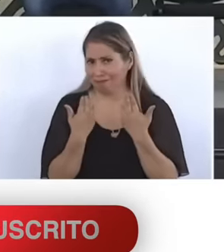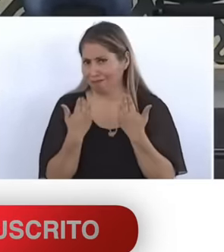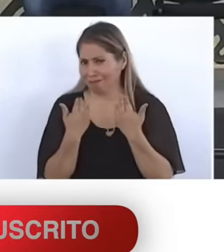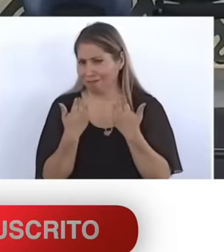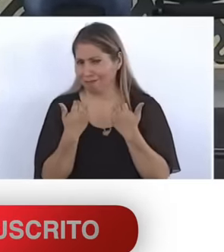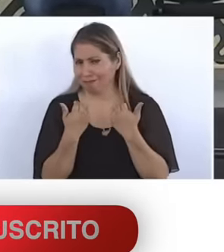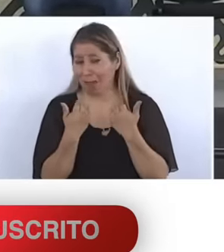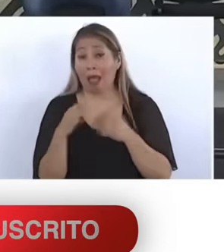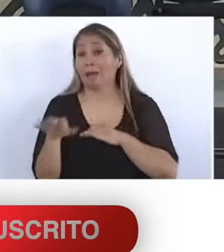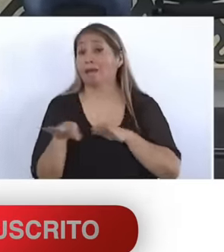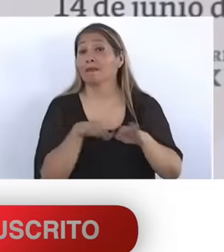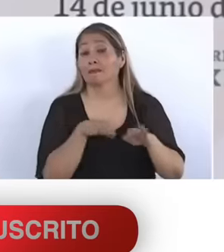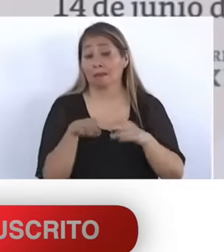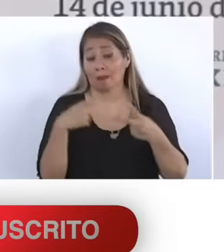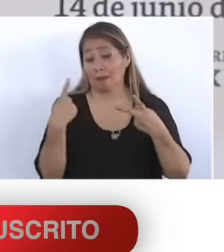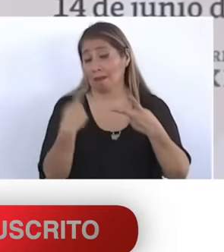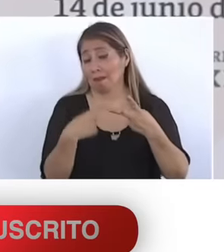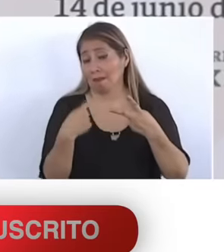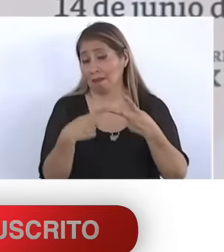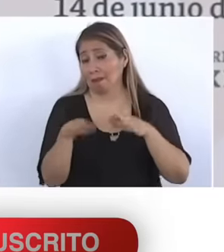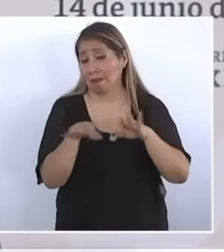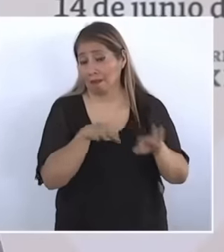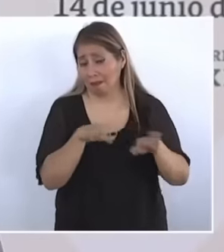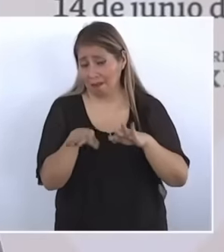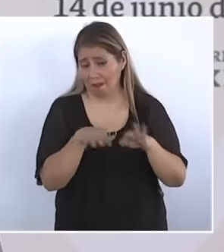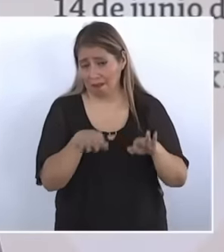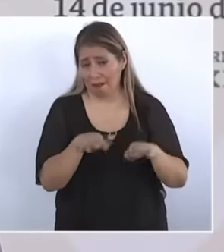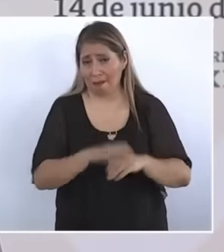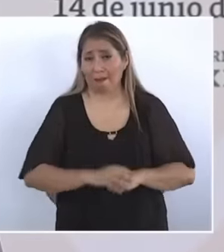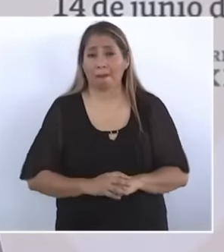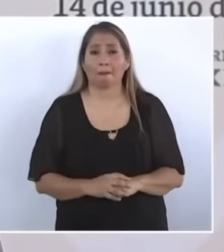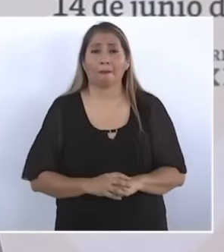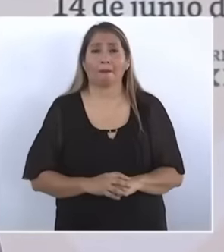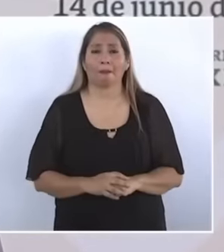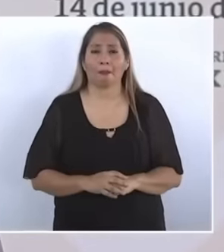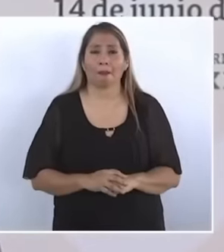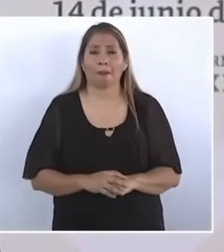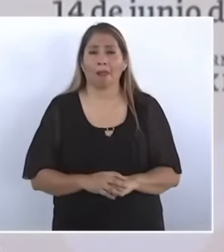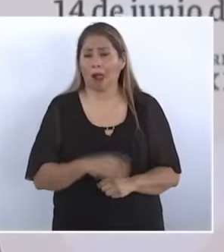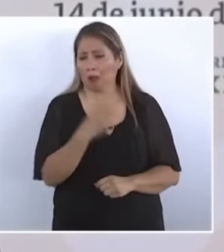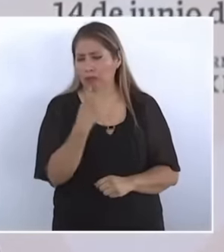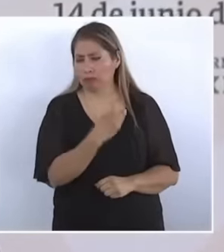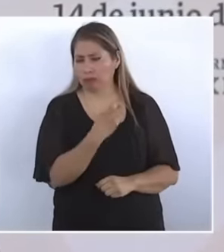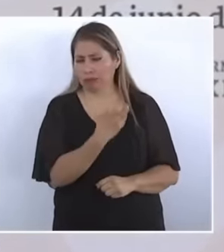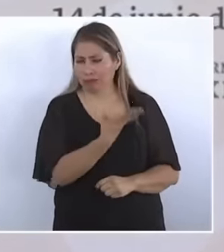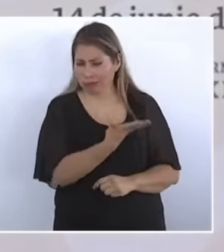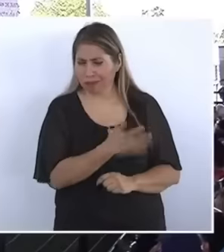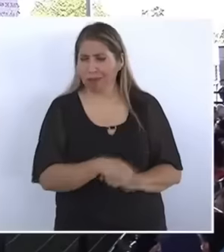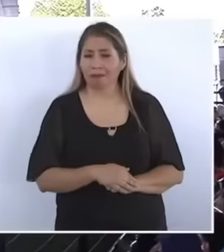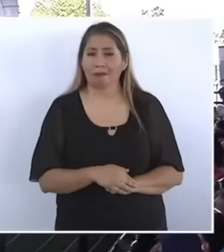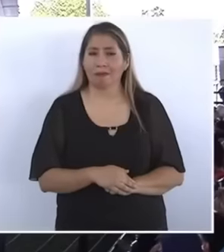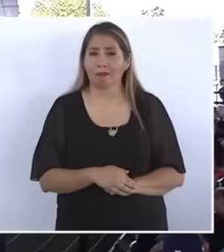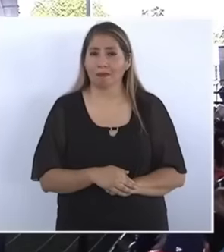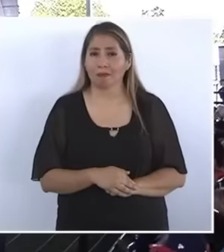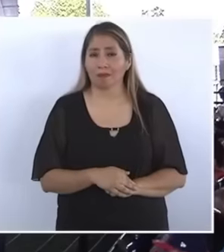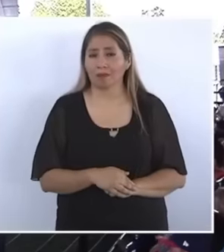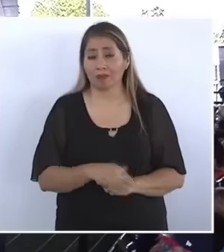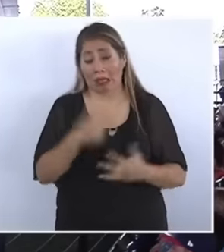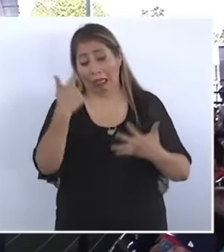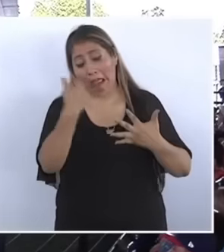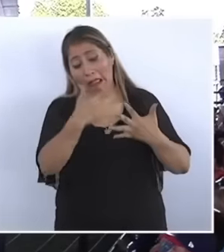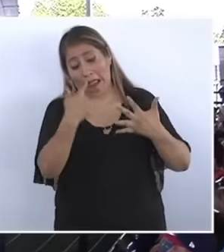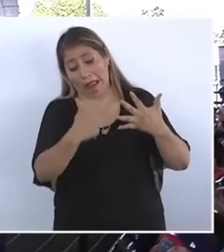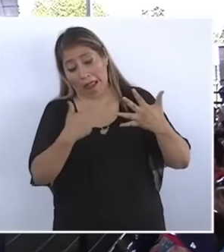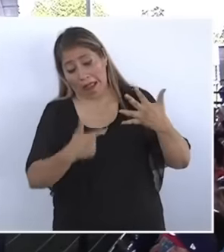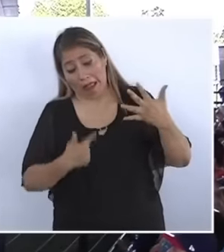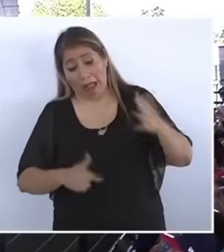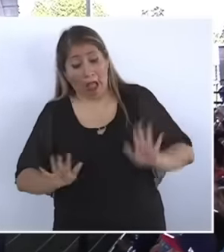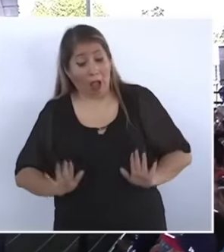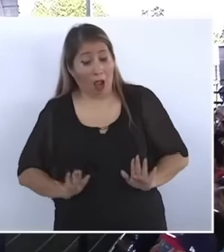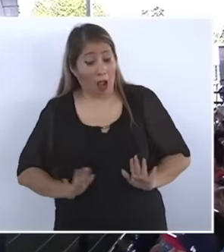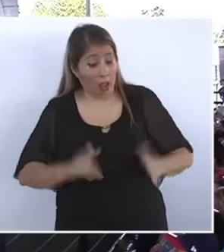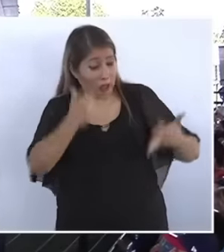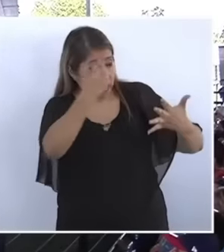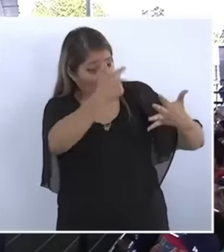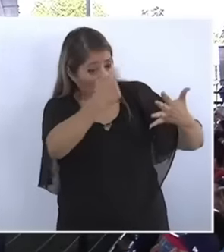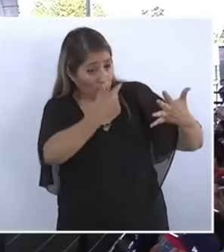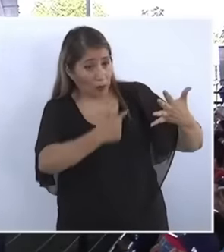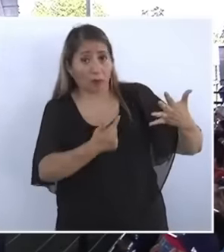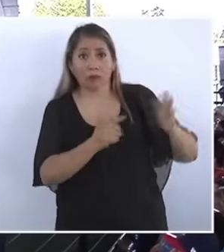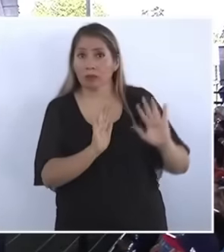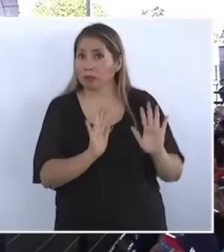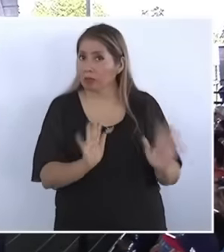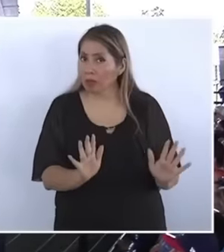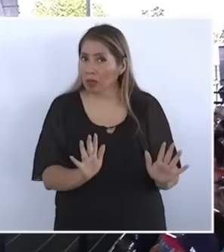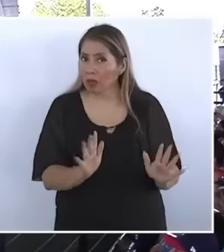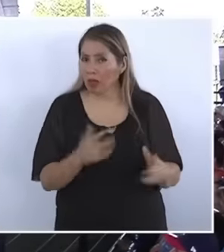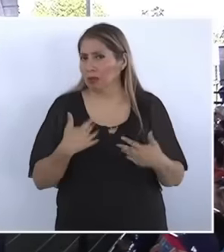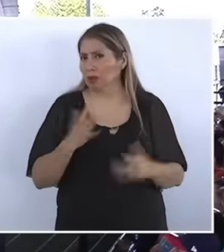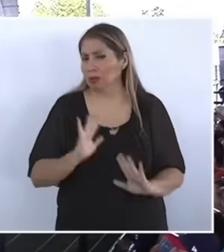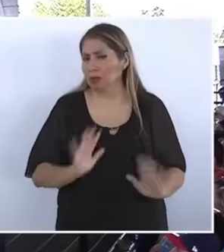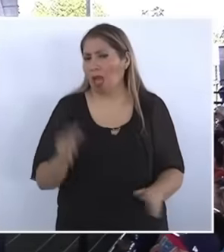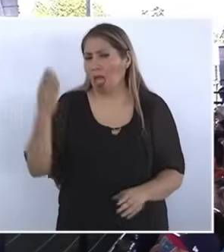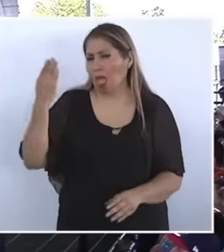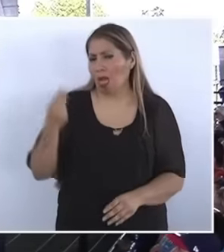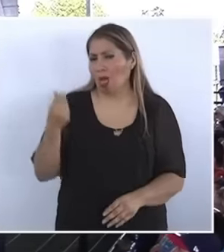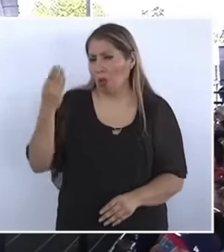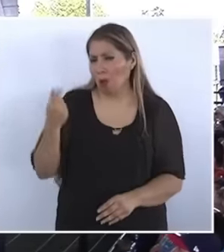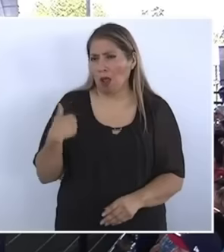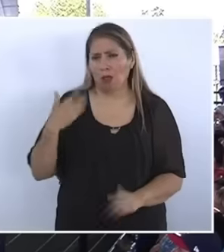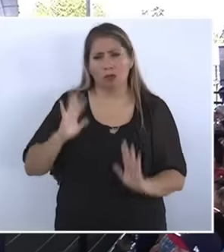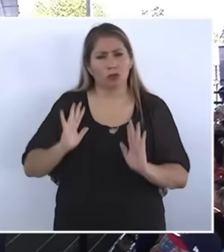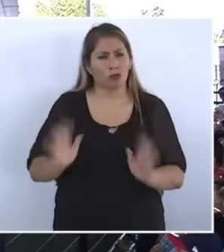hard-working woman, which is why, among other things, I am going to retire and I am going to leave very calm, very